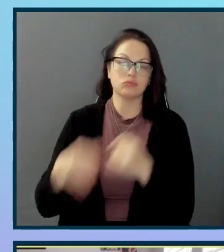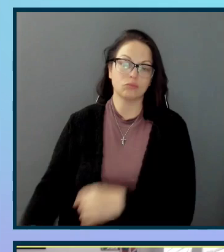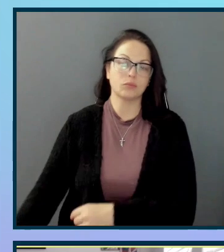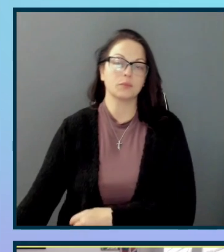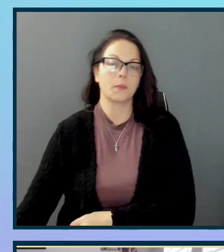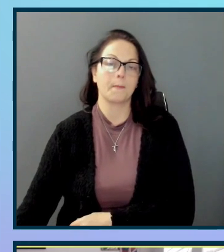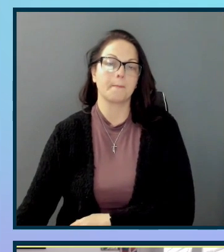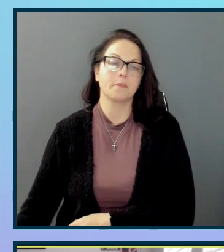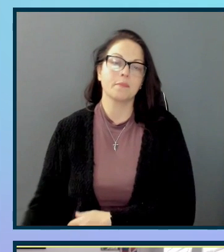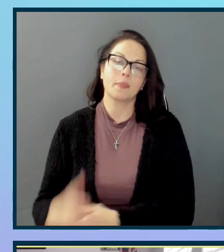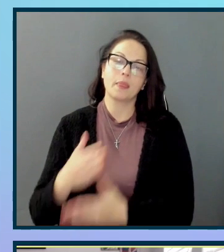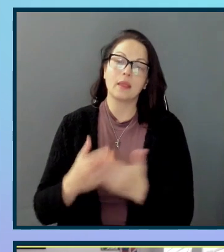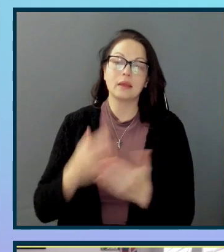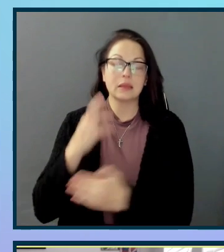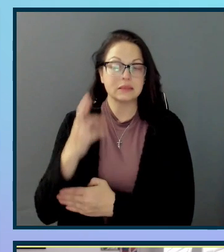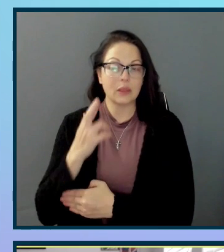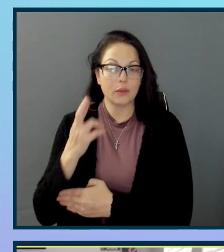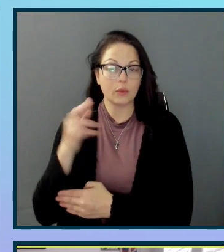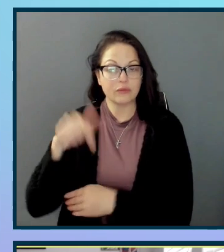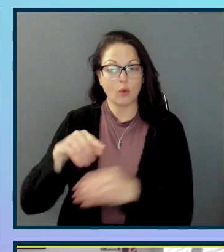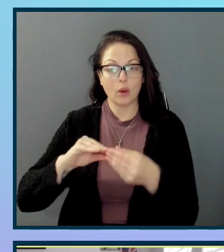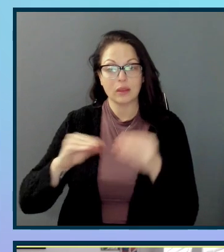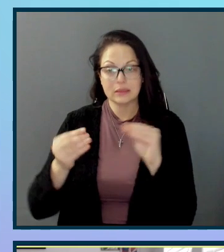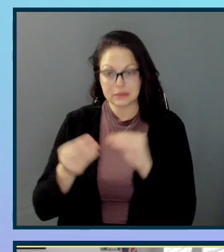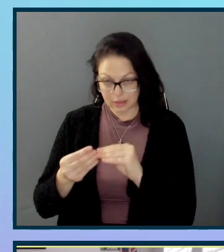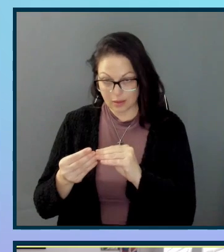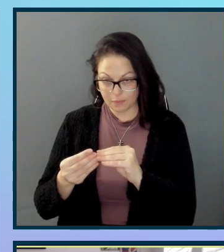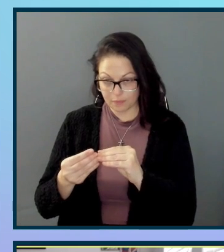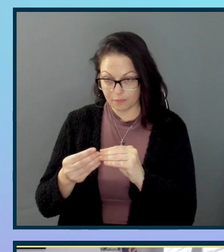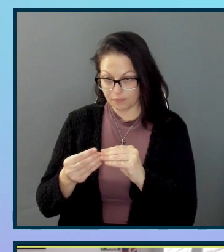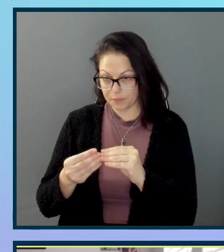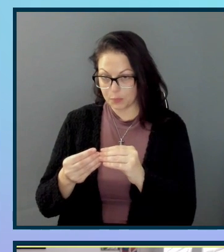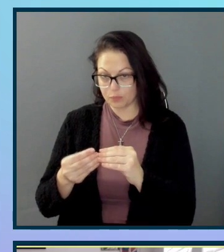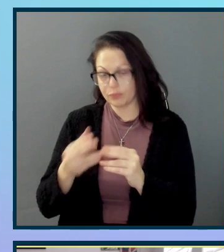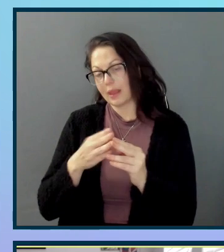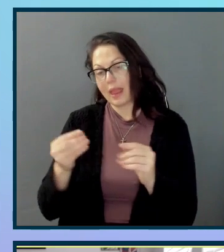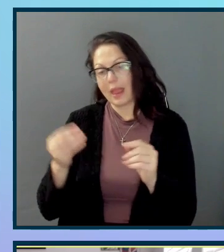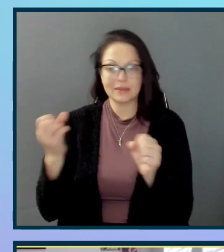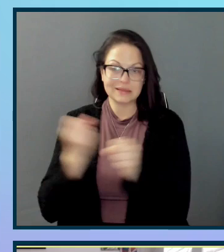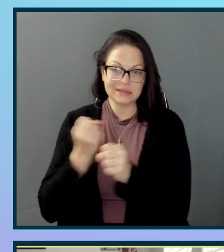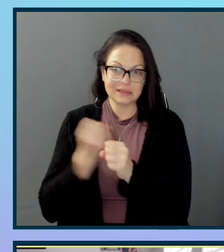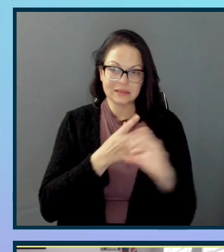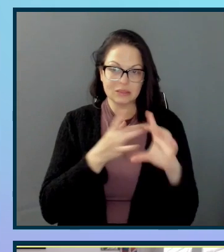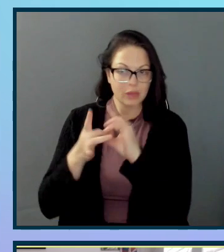Some of the reasons for this number or some of the sort of diagnoses and statistics that can go with these numbers